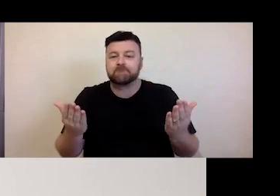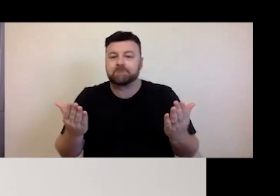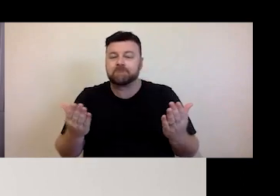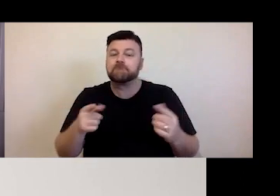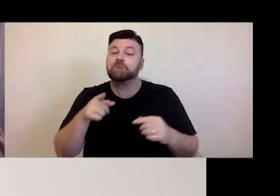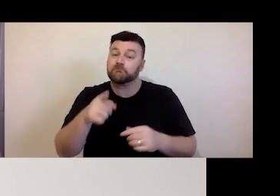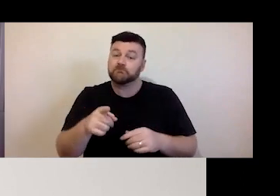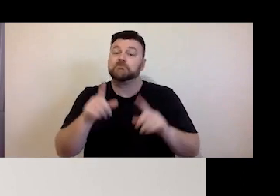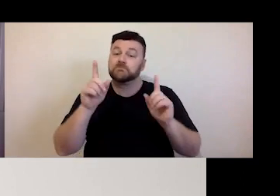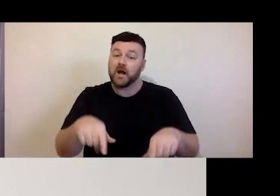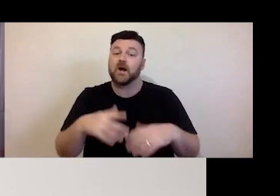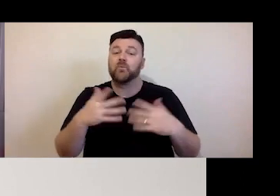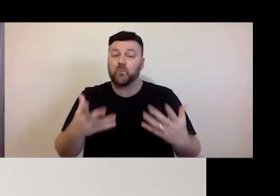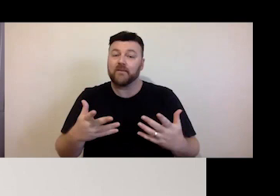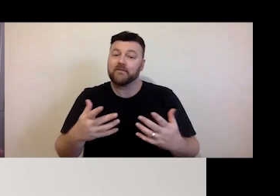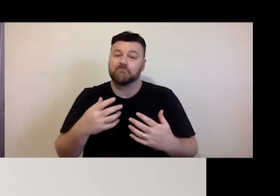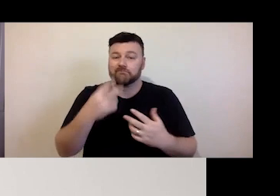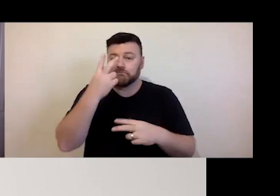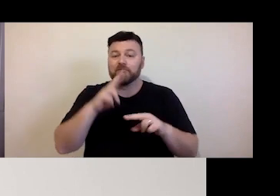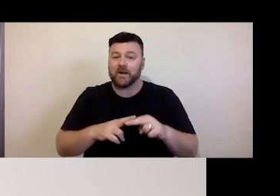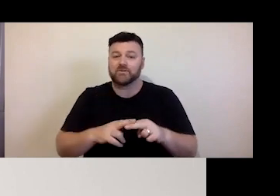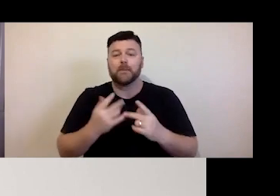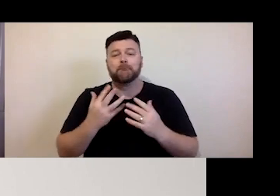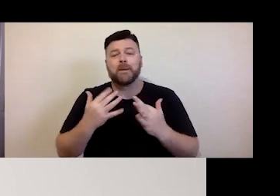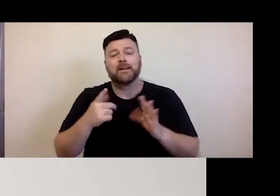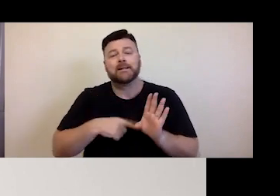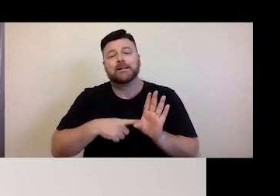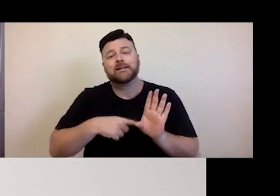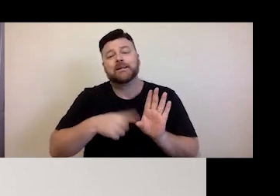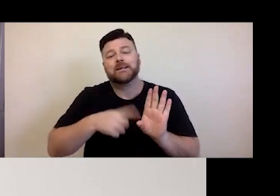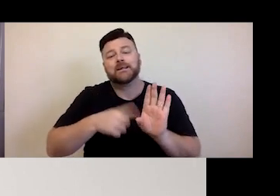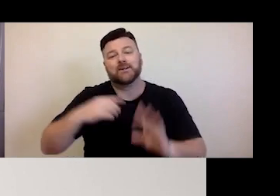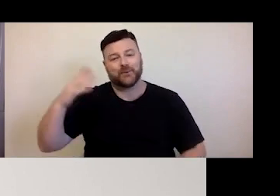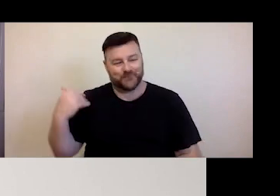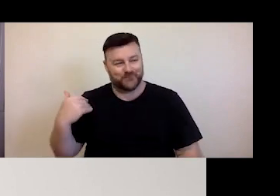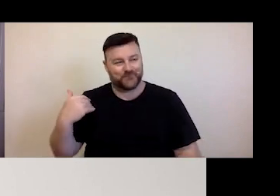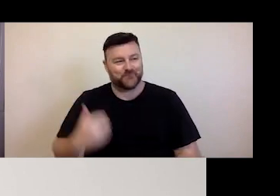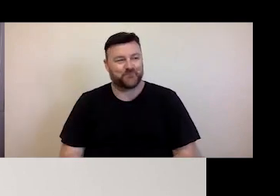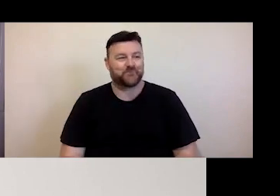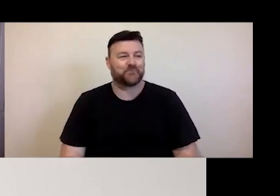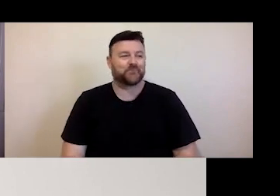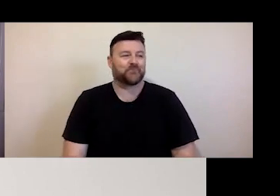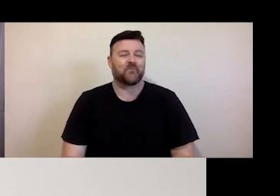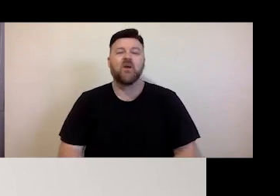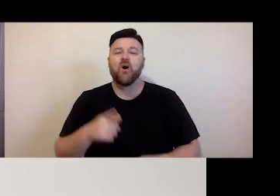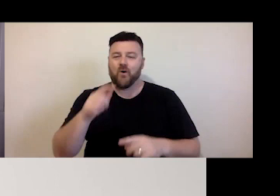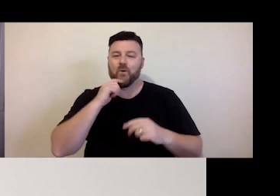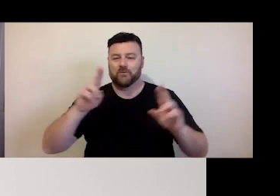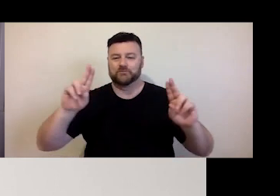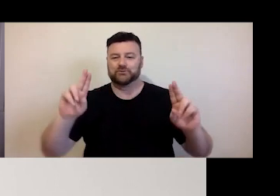begins with that classic thing of many, many thousands of years ago. So I'm going to give they really, really short version.